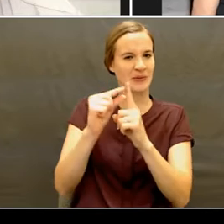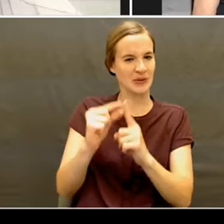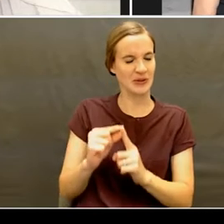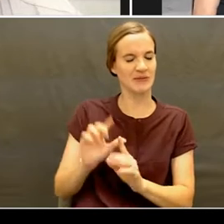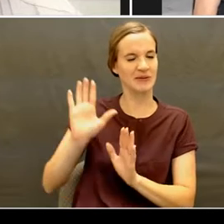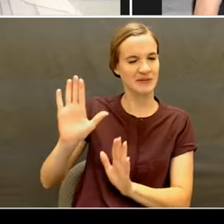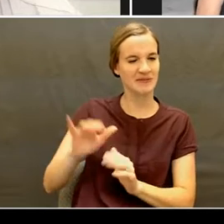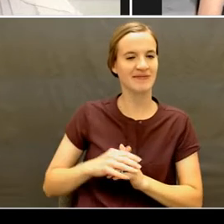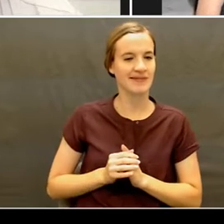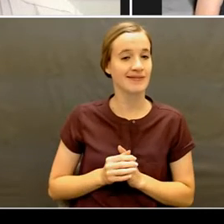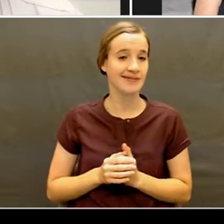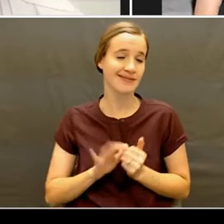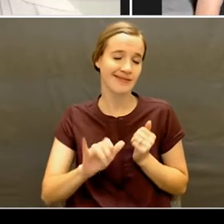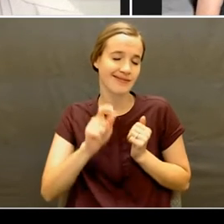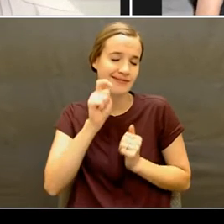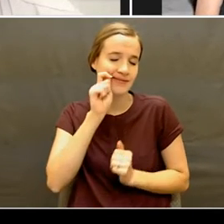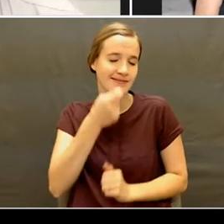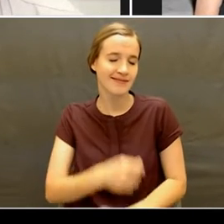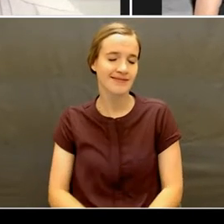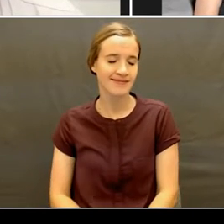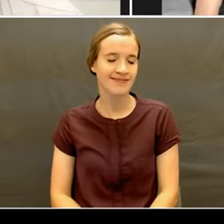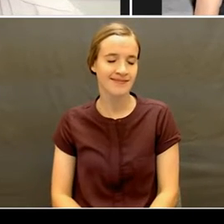I mean, we're doing little things like